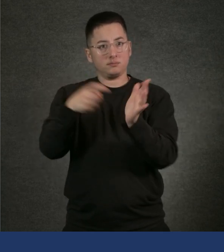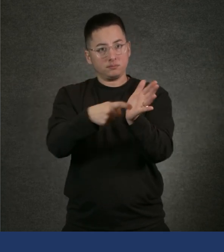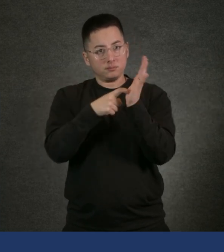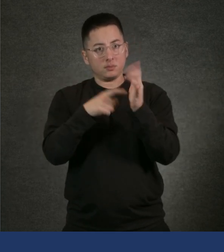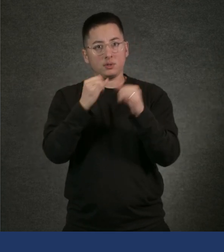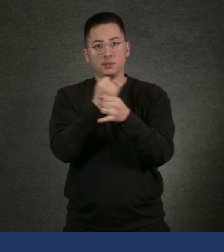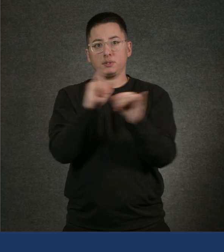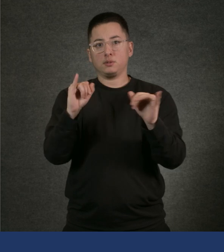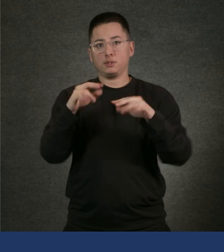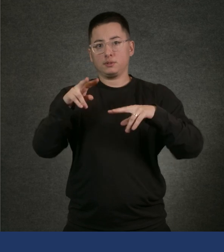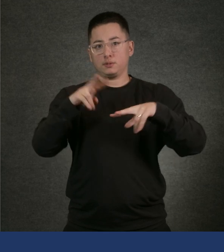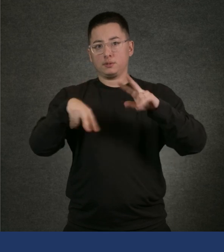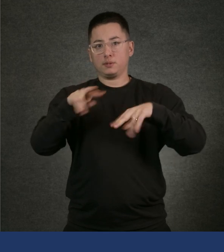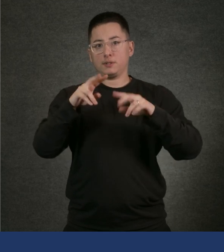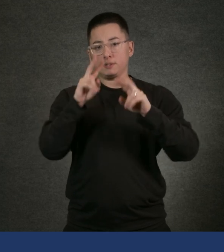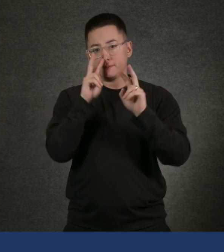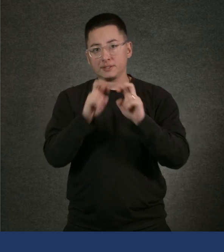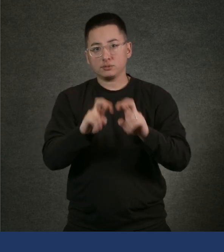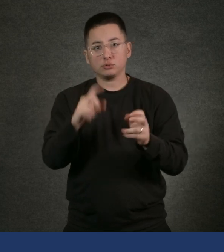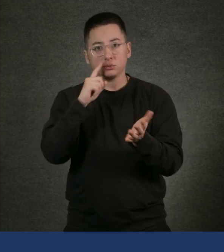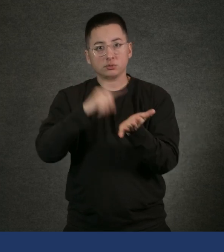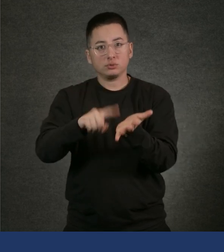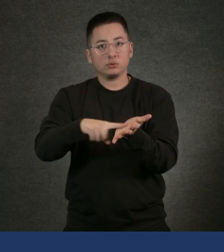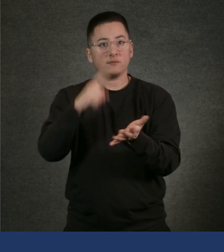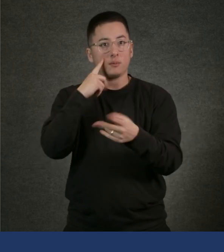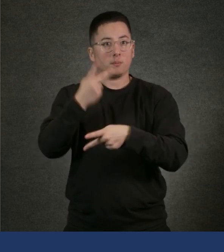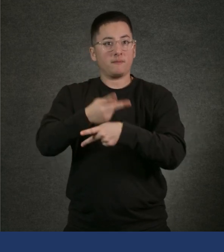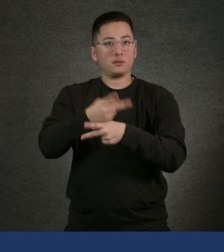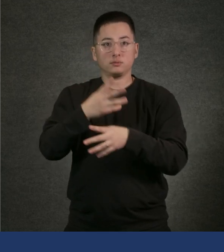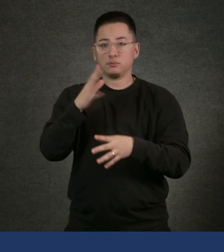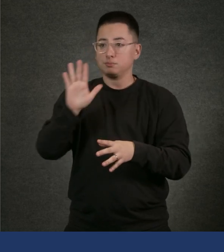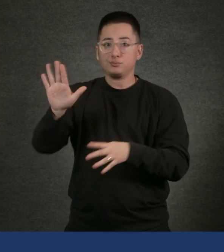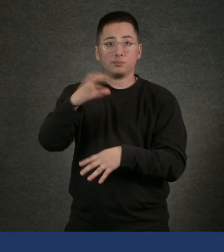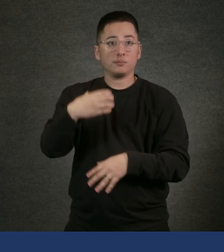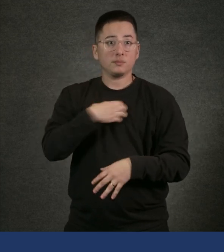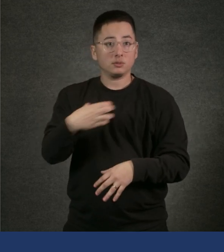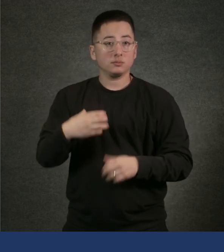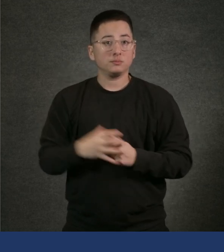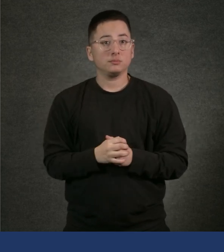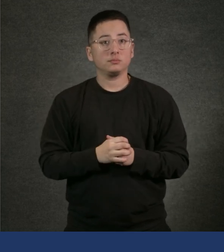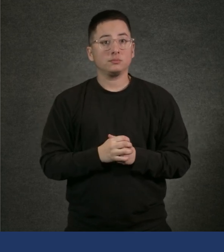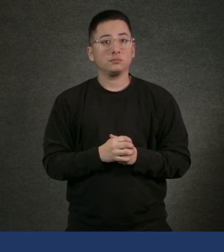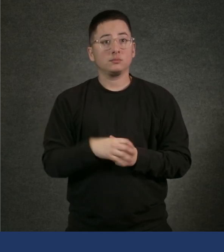We have decent staffing and training standards but we can't afford to implement them,